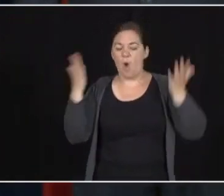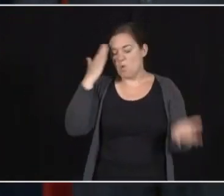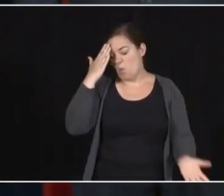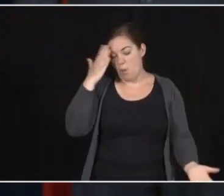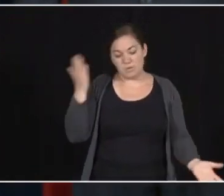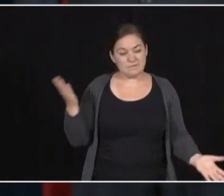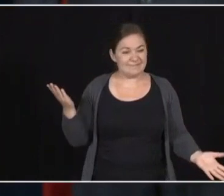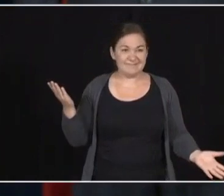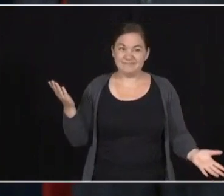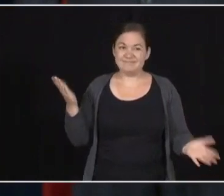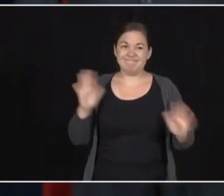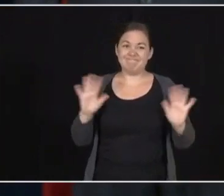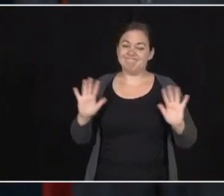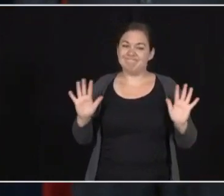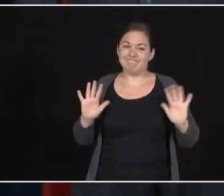that we need to be a little slower and opening up stage II.